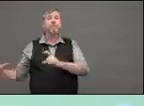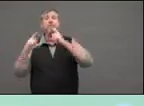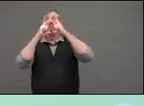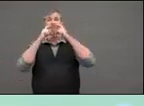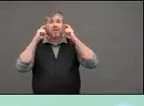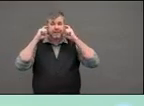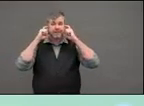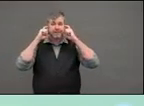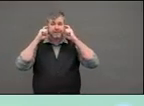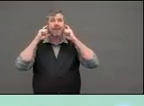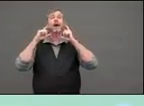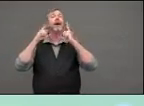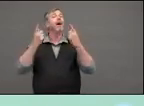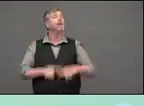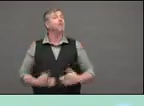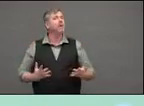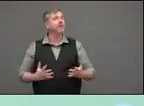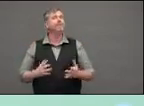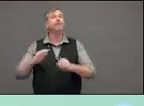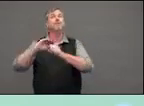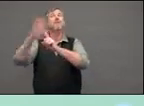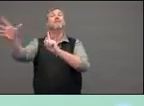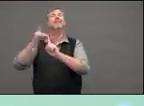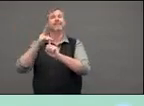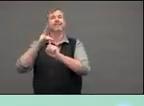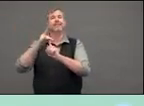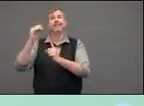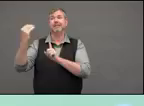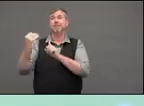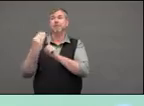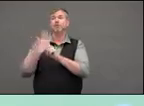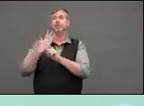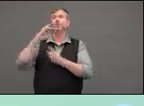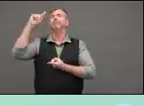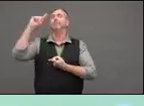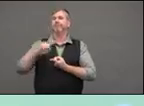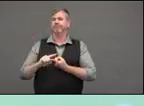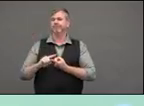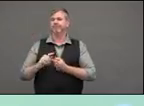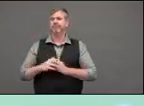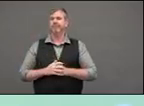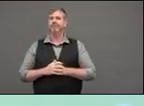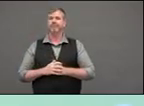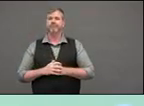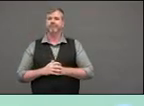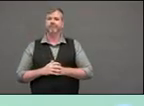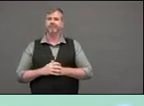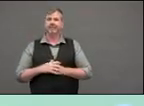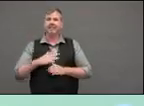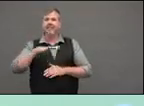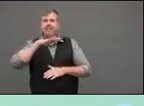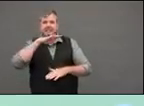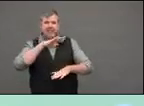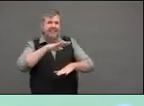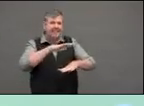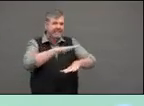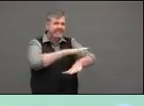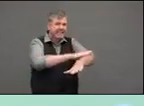may have you know these these these microbes that kind of spewed out from somebody's mouth